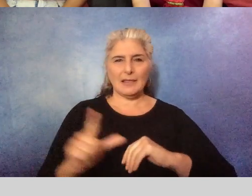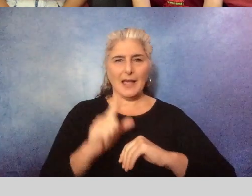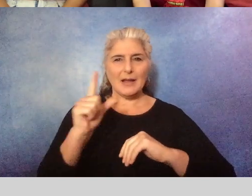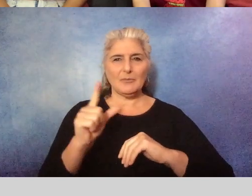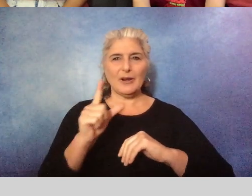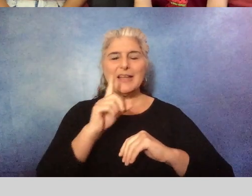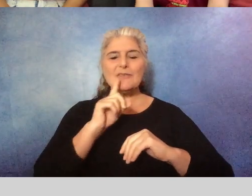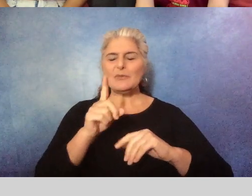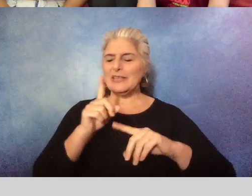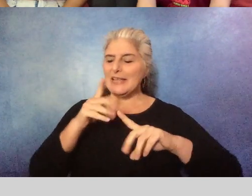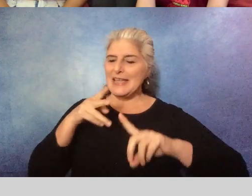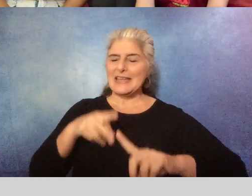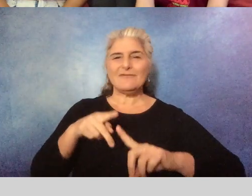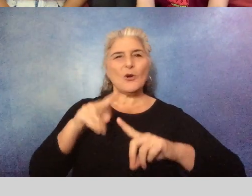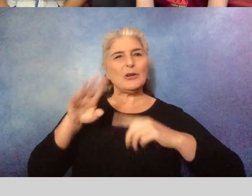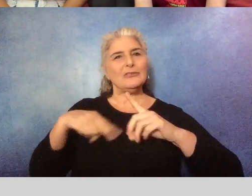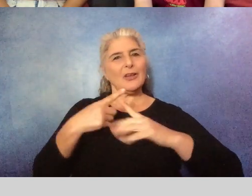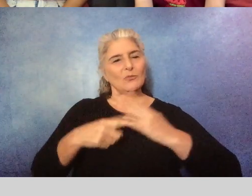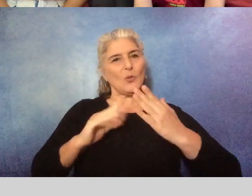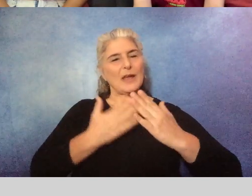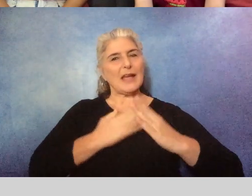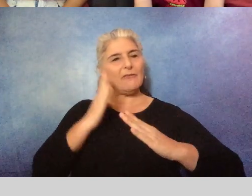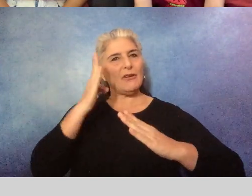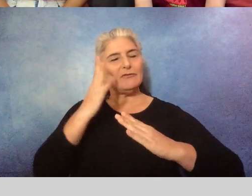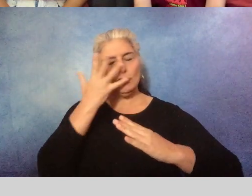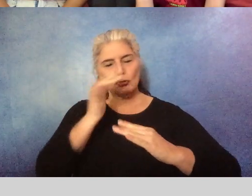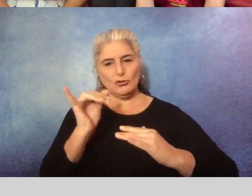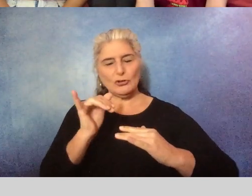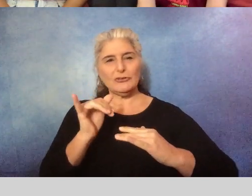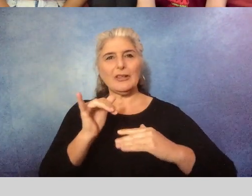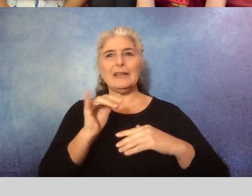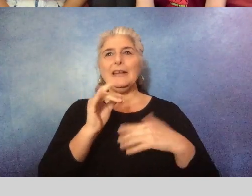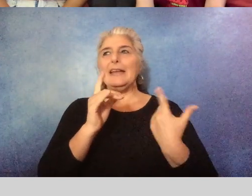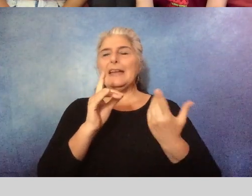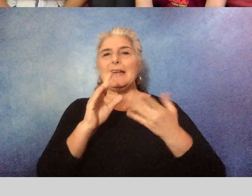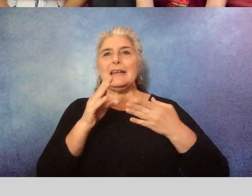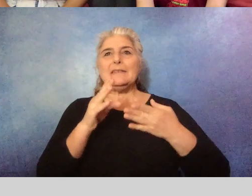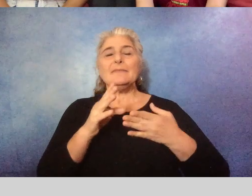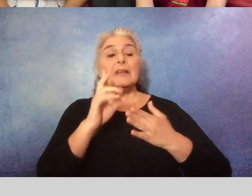instead of generic words and lasting patterns that are really hard to replicate.